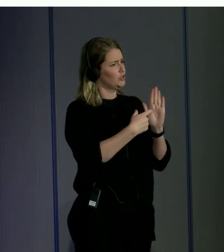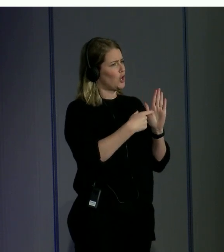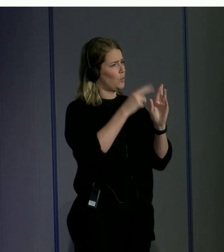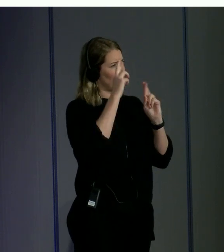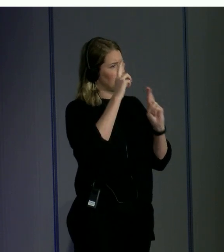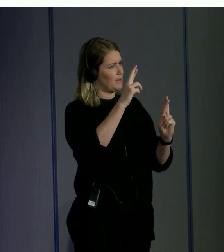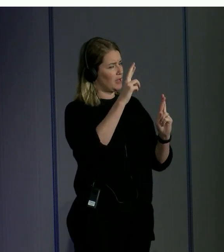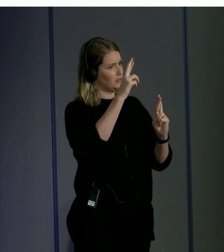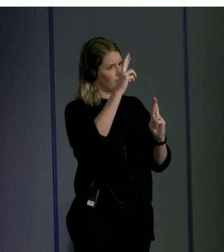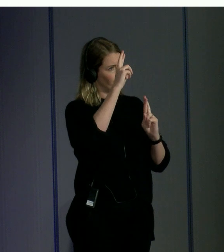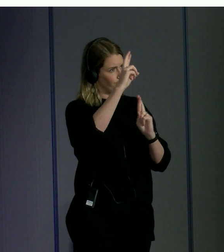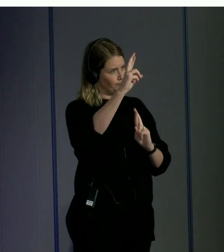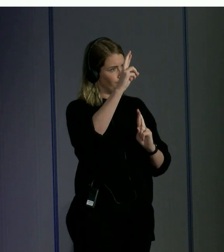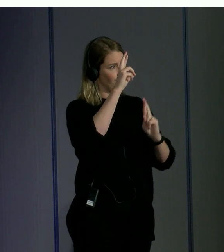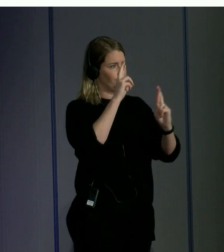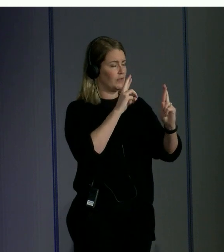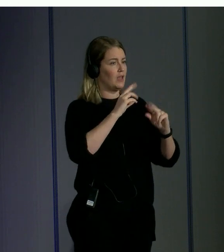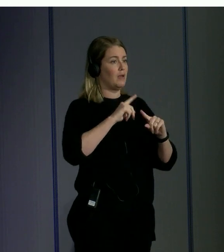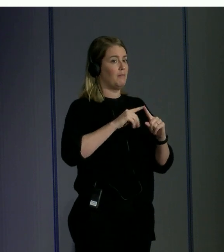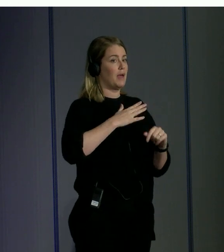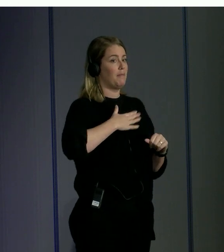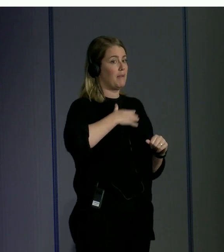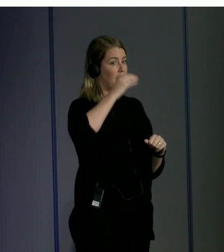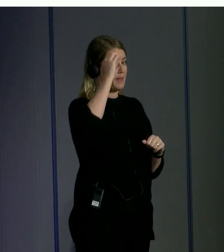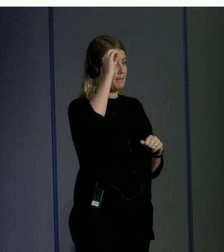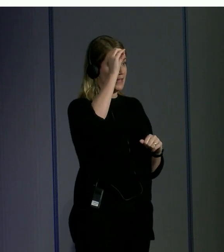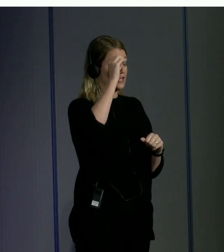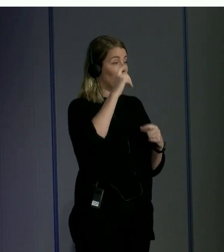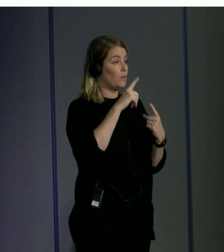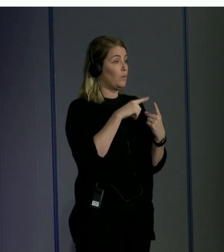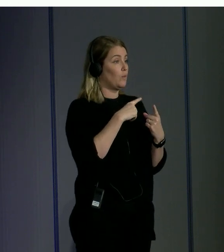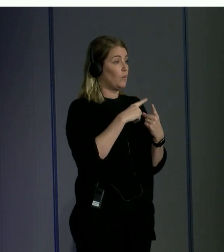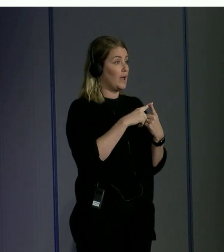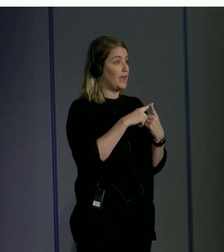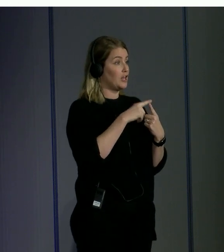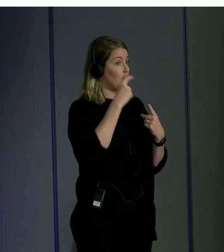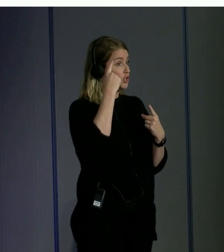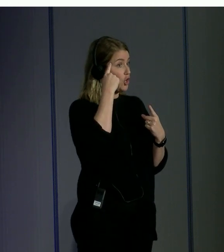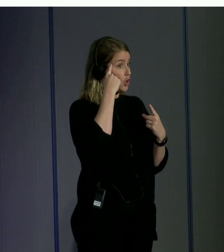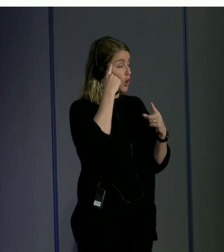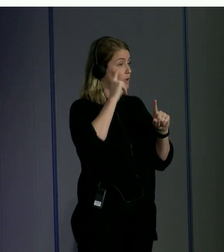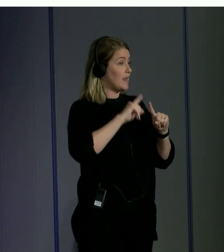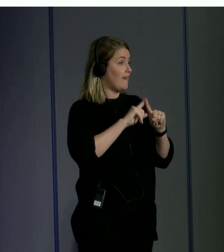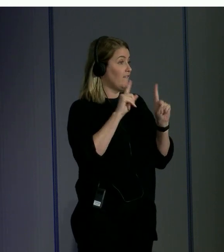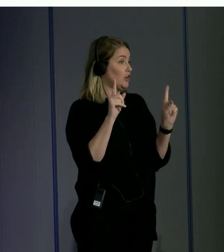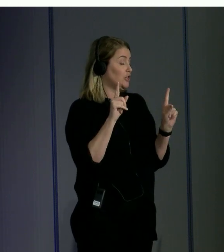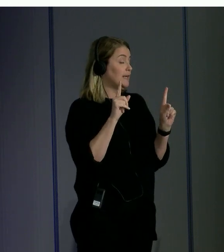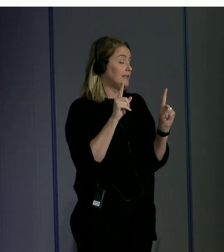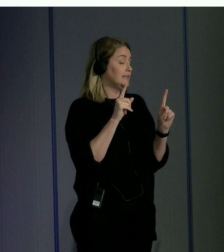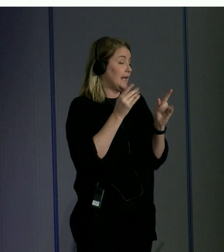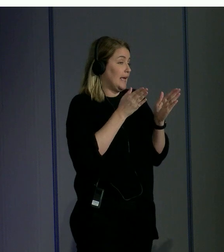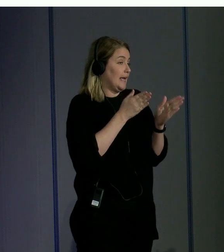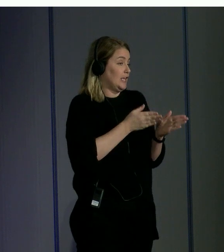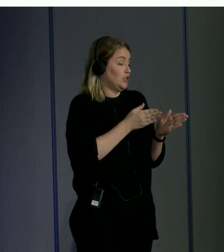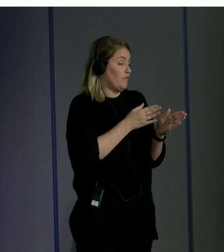However, it is my opinion that when a neurodivergent individual is involved mutual comprehension